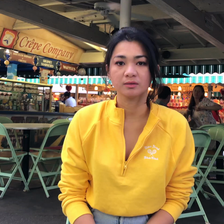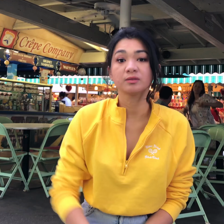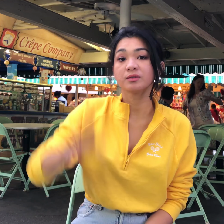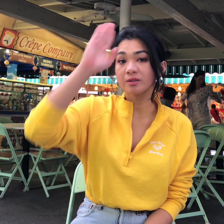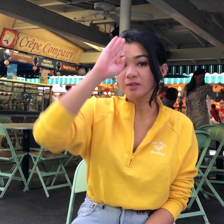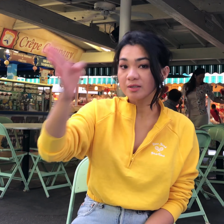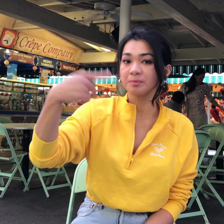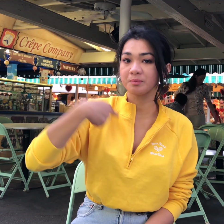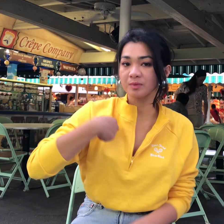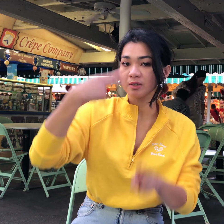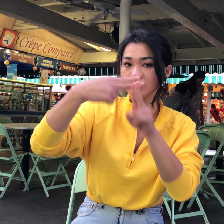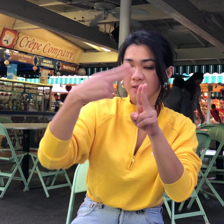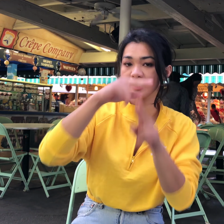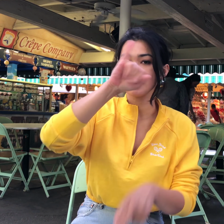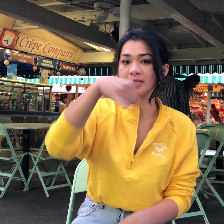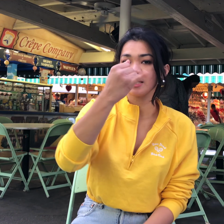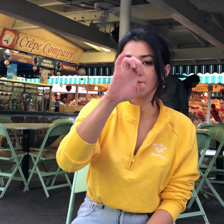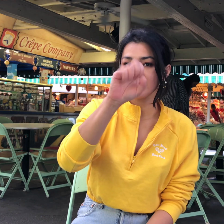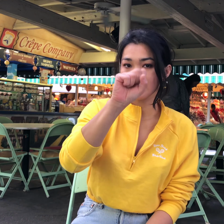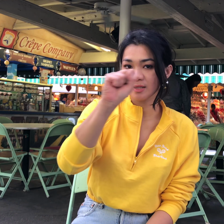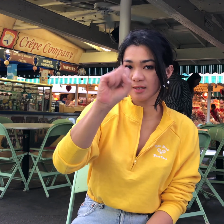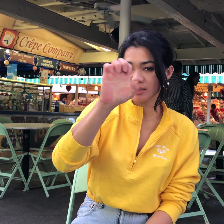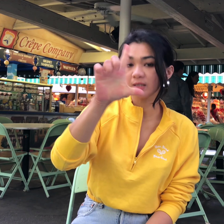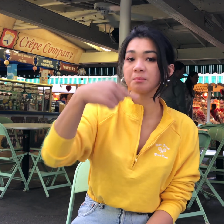Hello! My name is Jessel.